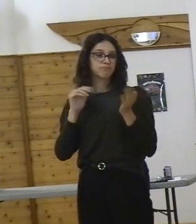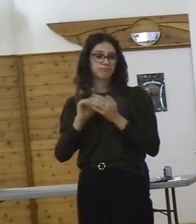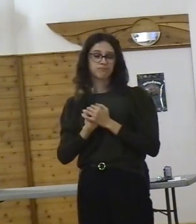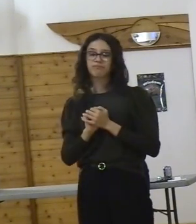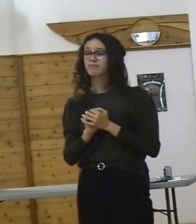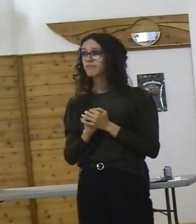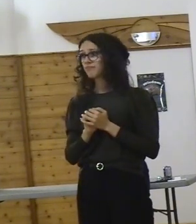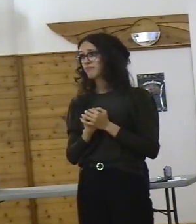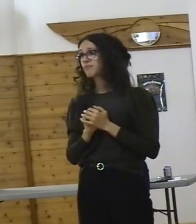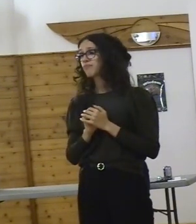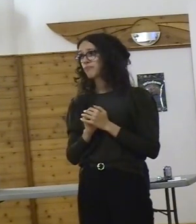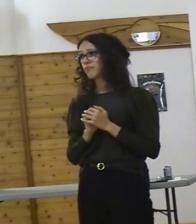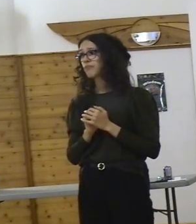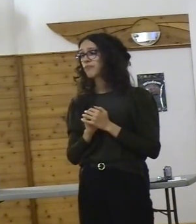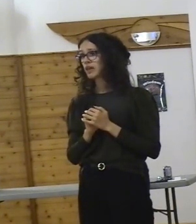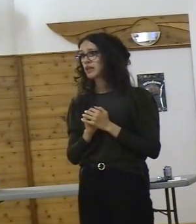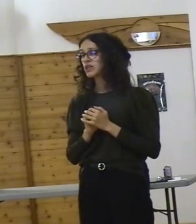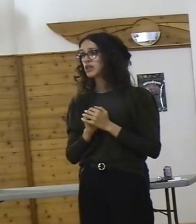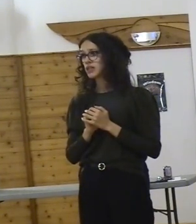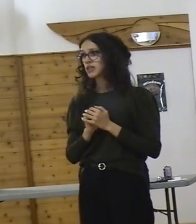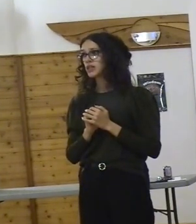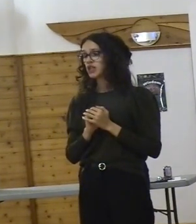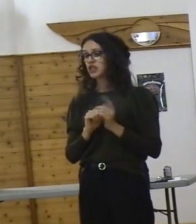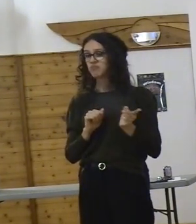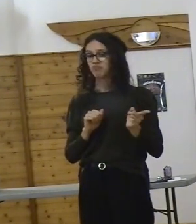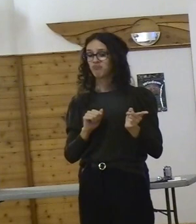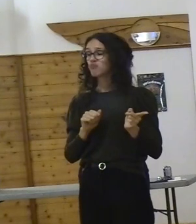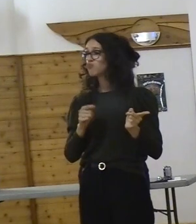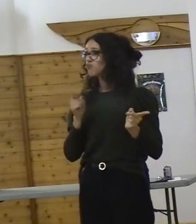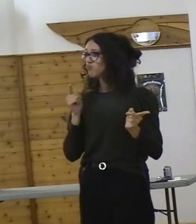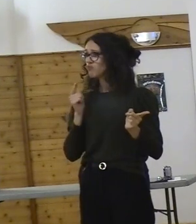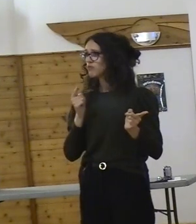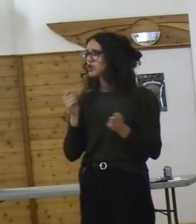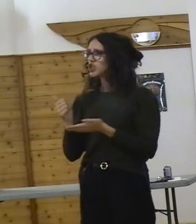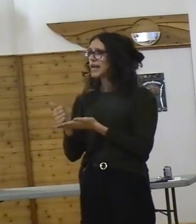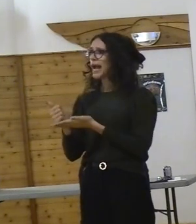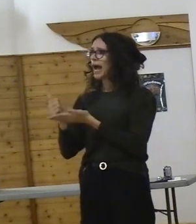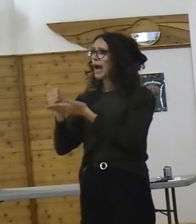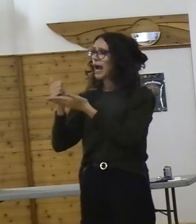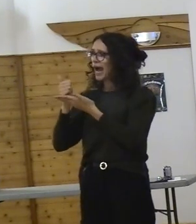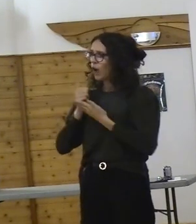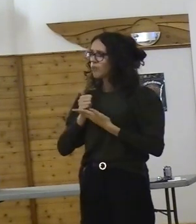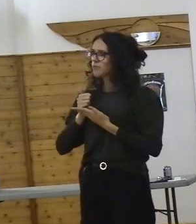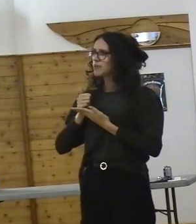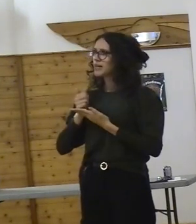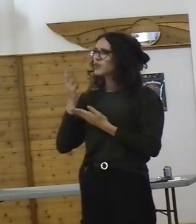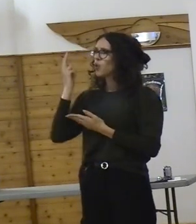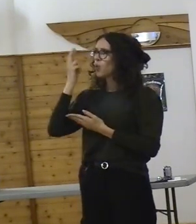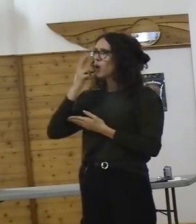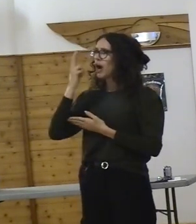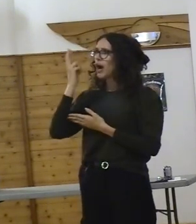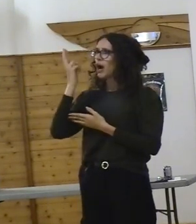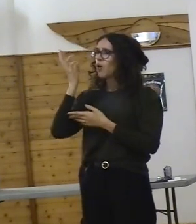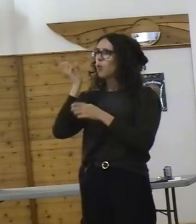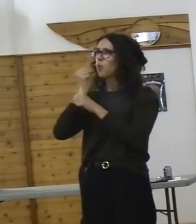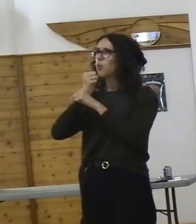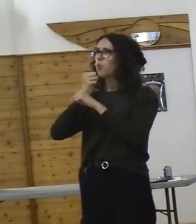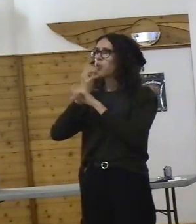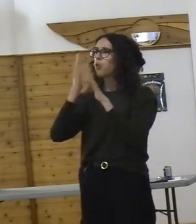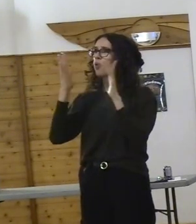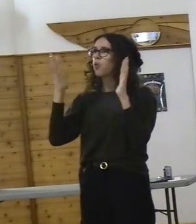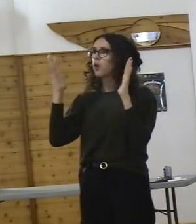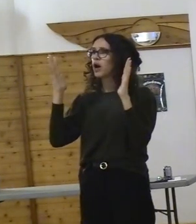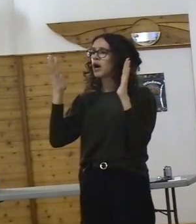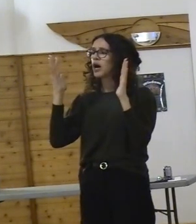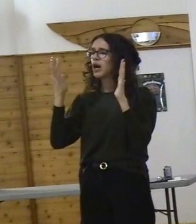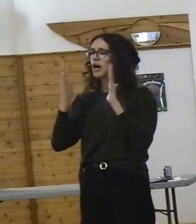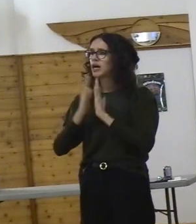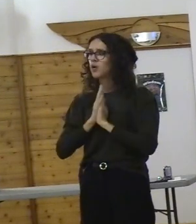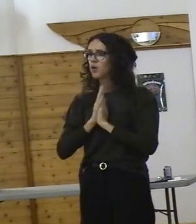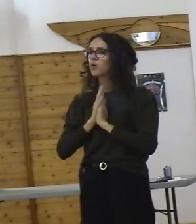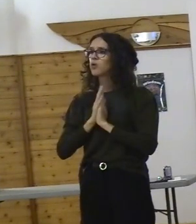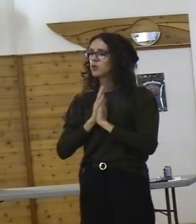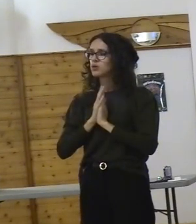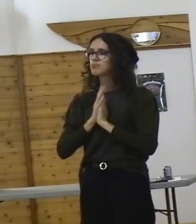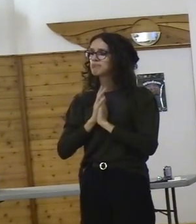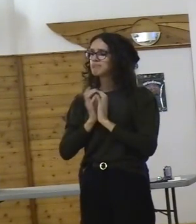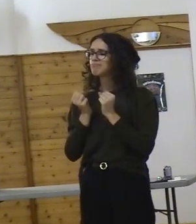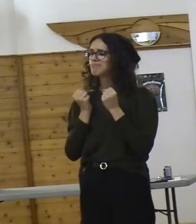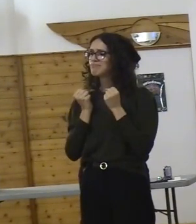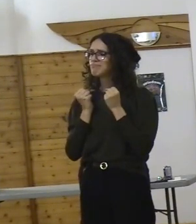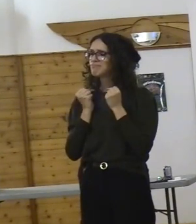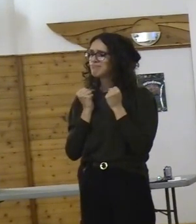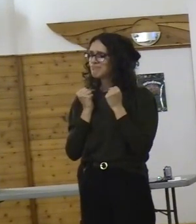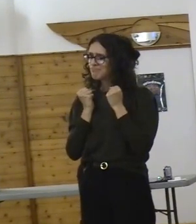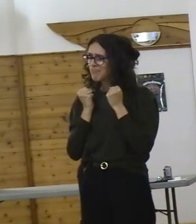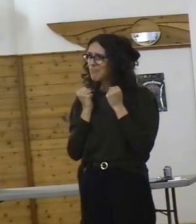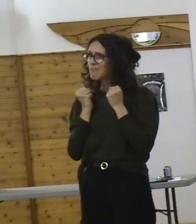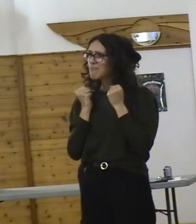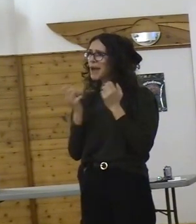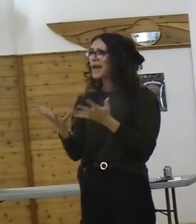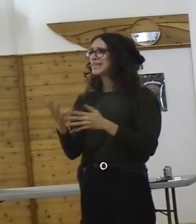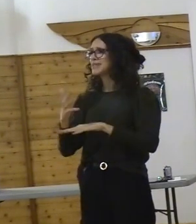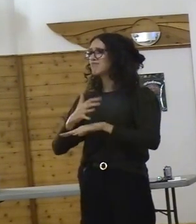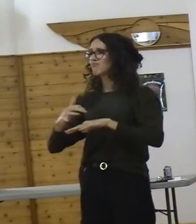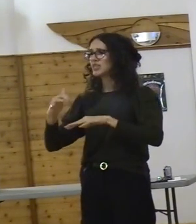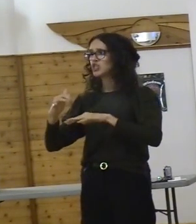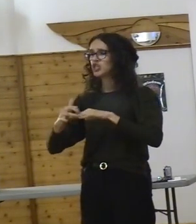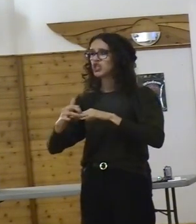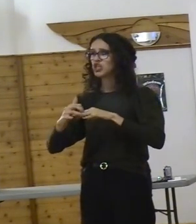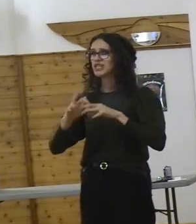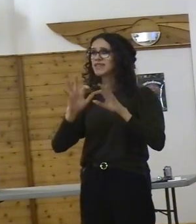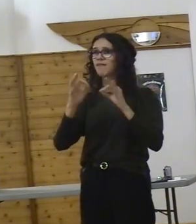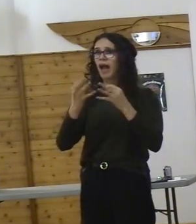She made me realize how many families we had that were murdered and no justice.